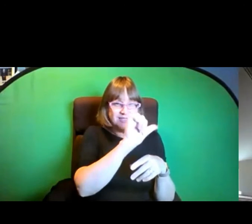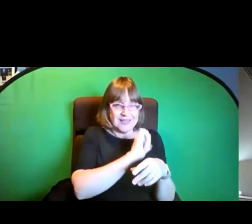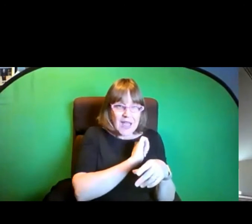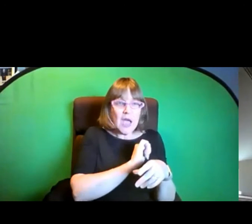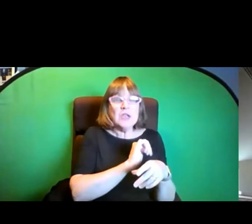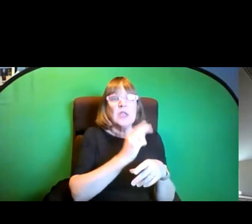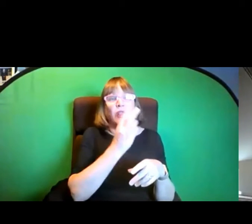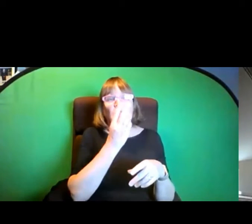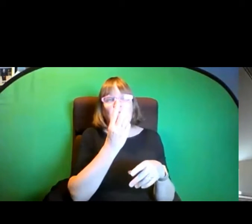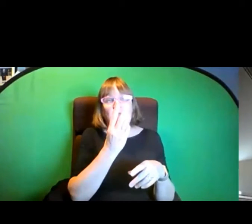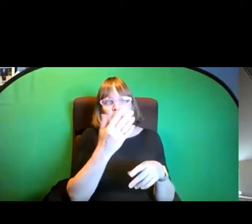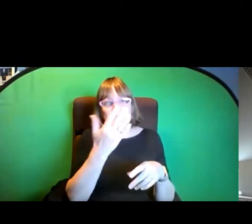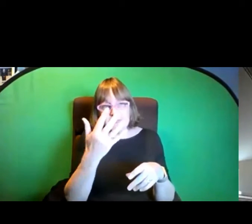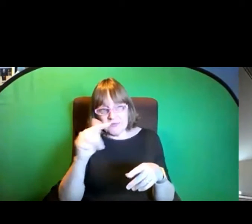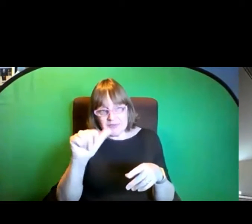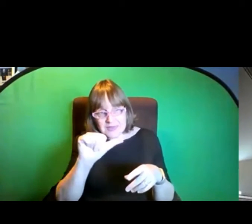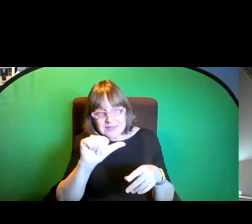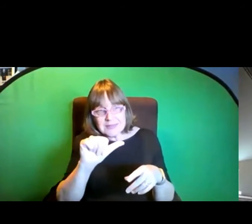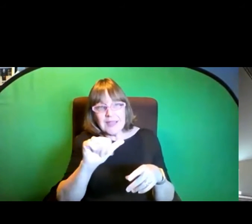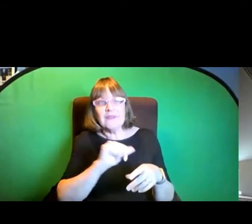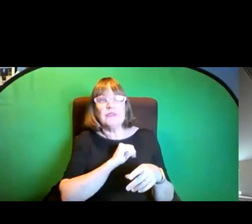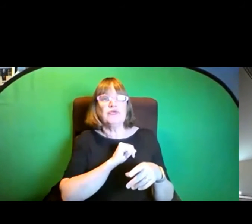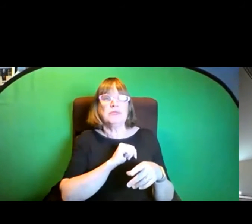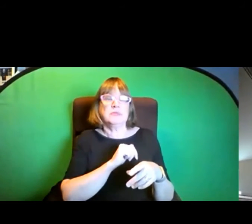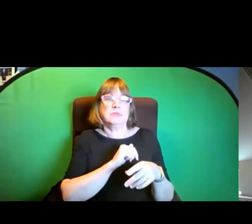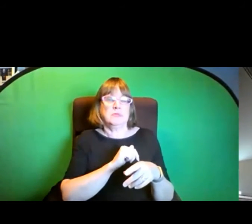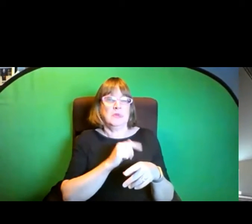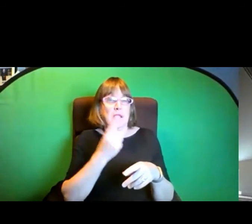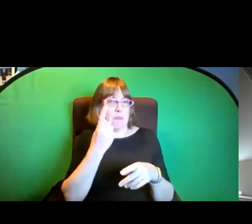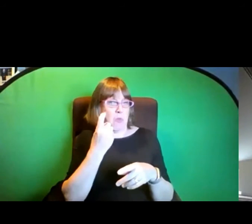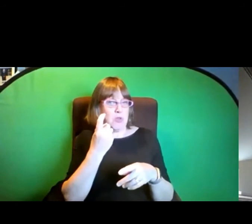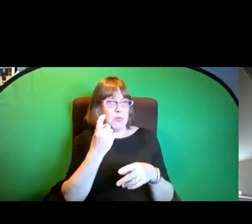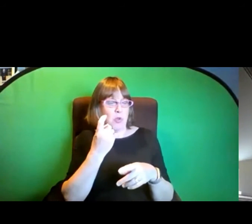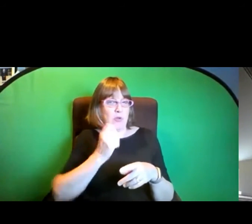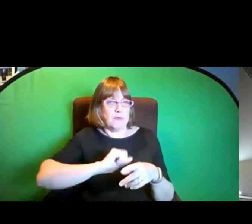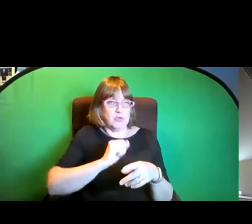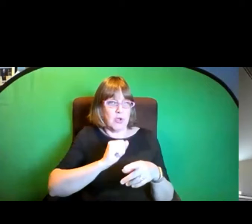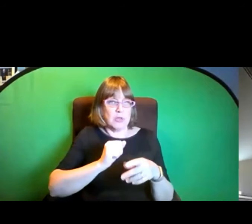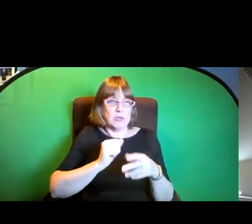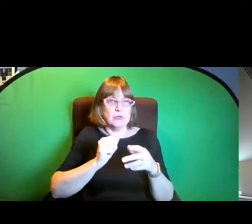it is also possible for Scotland to decarbonize without significant domestic job creation